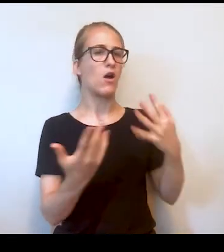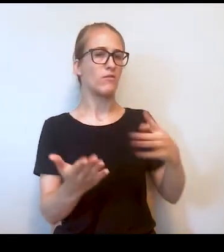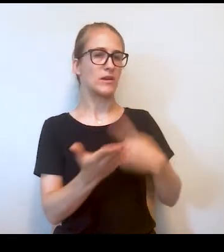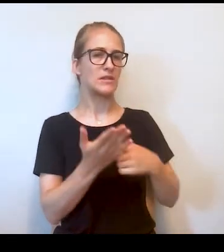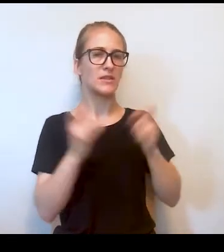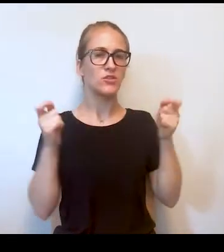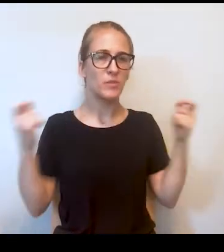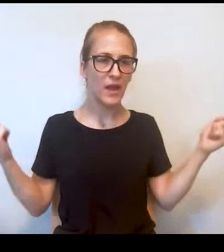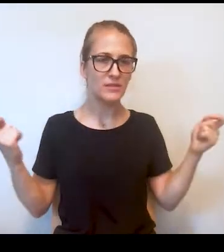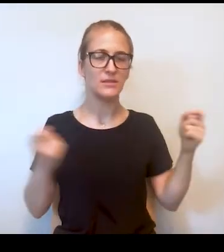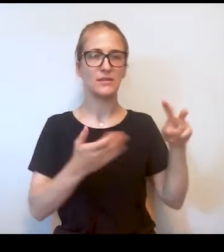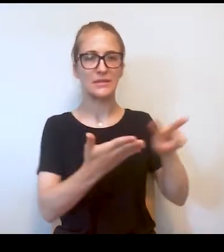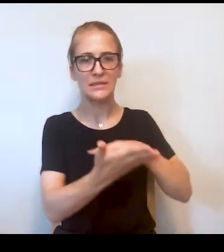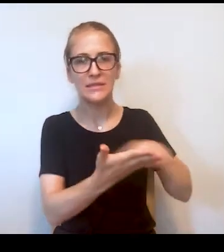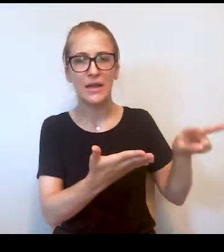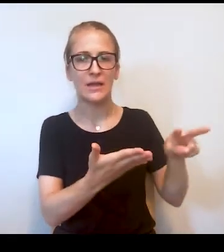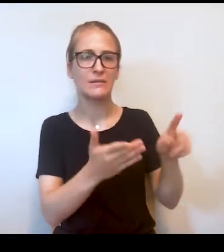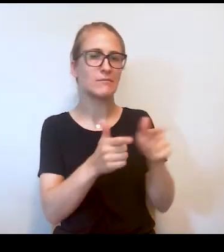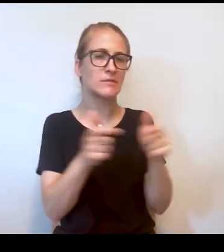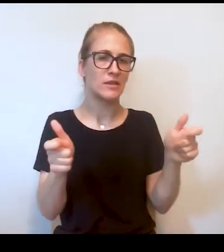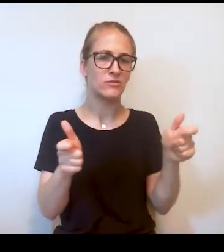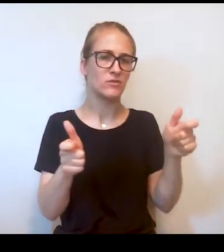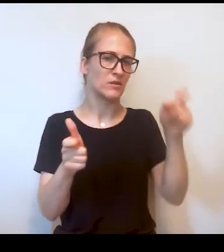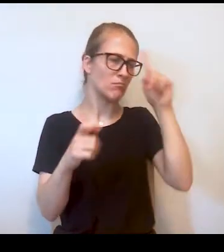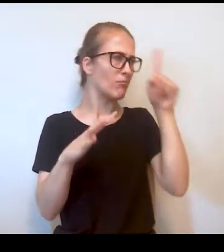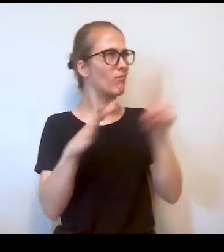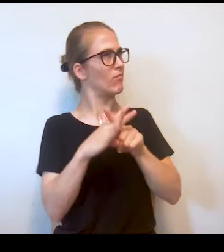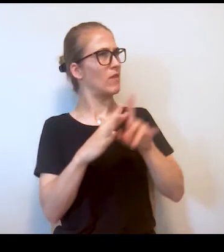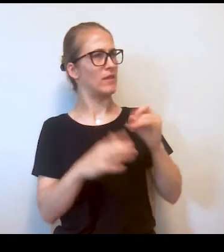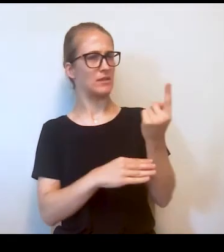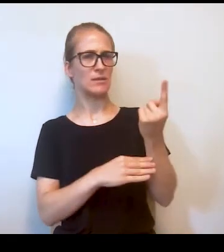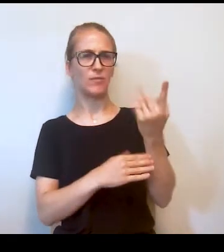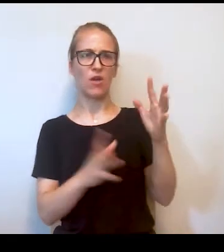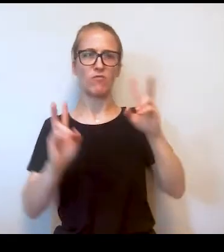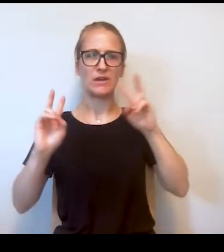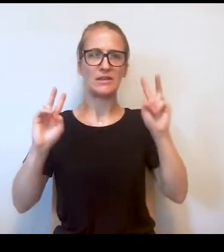I thought, "Well, this is also something that has been seen as having a competitive edge," right?